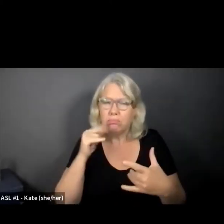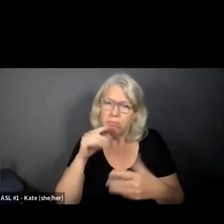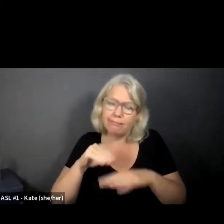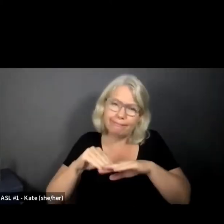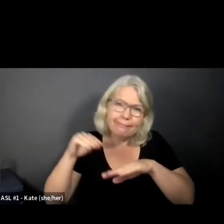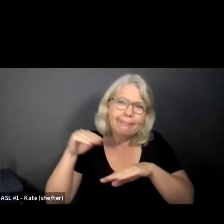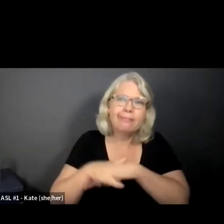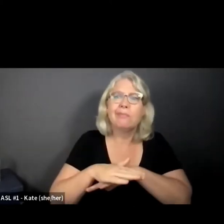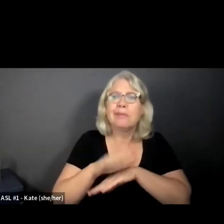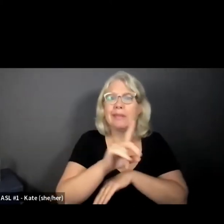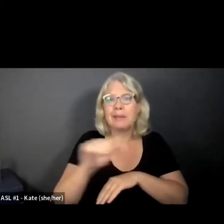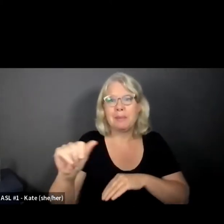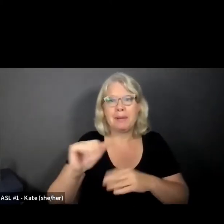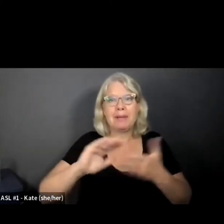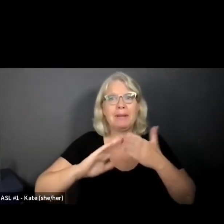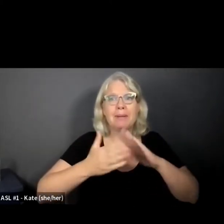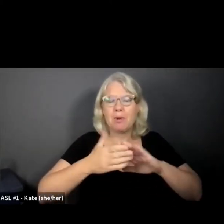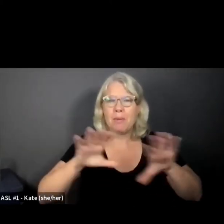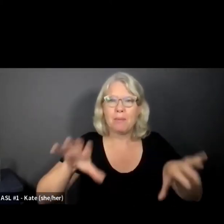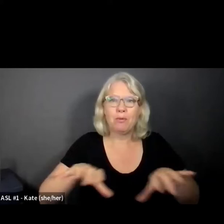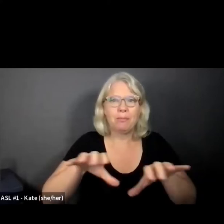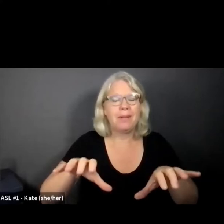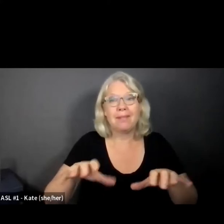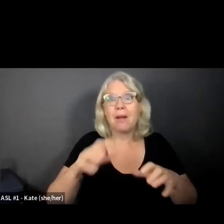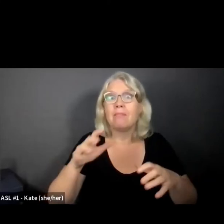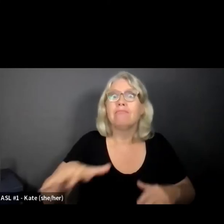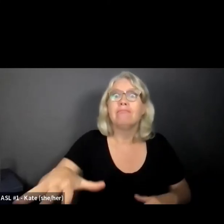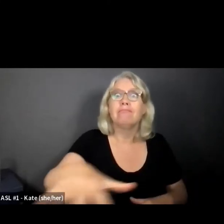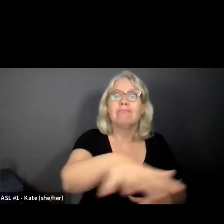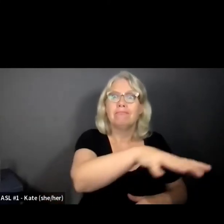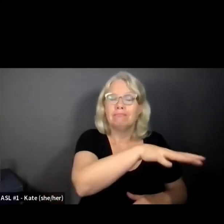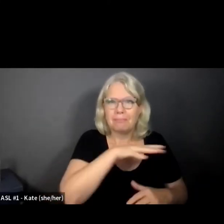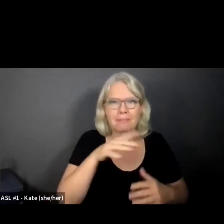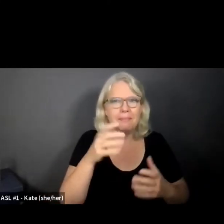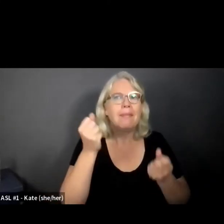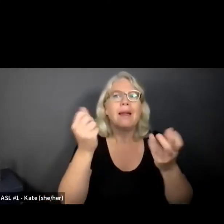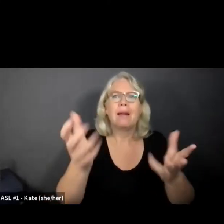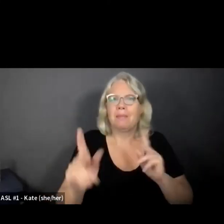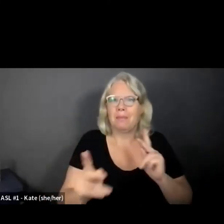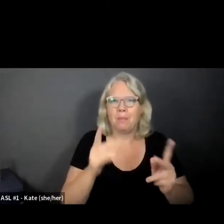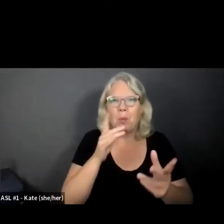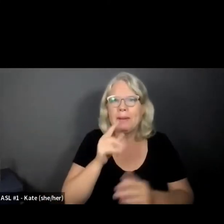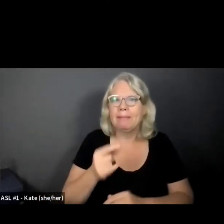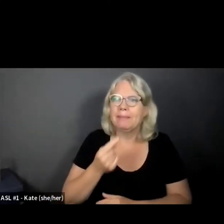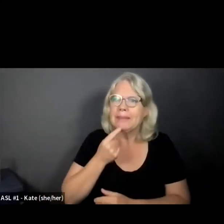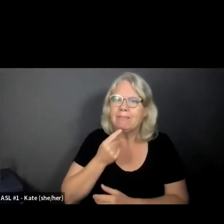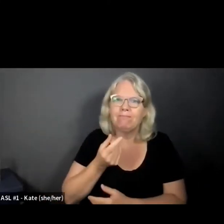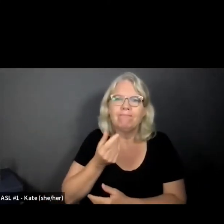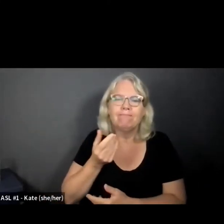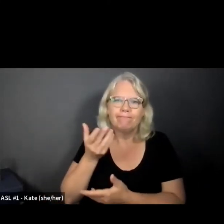HE WILL BE MISSED IN MANY QUARTERS OF DISABILITY ADVOCACY.